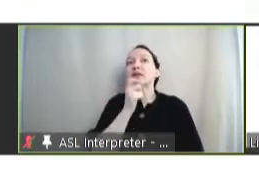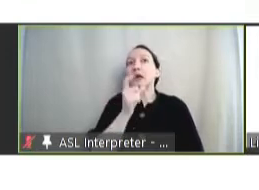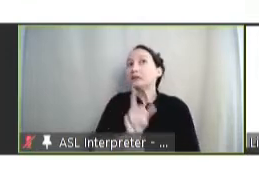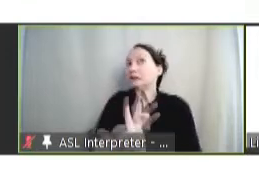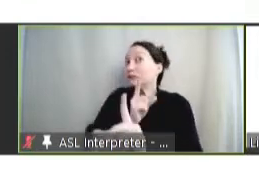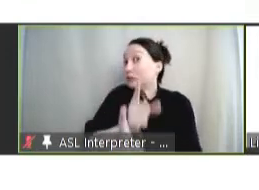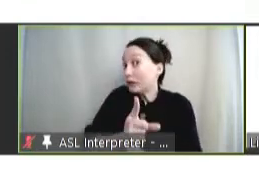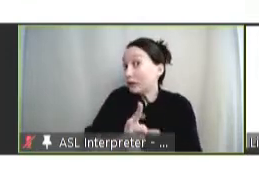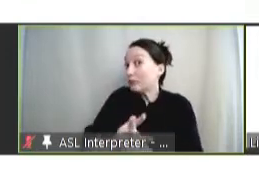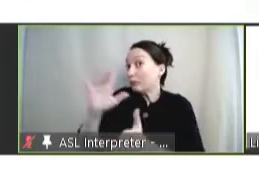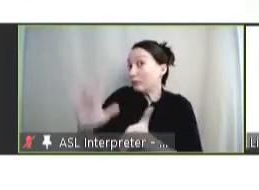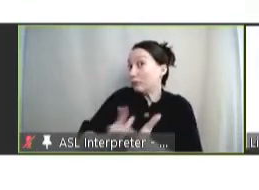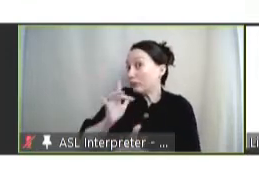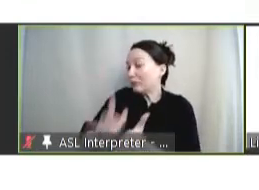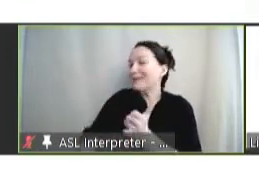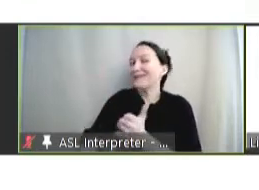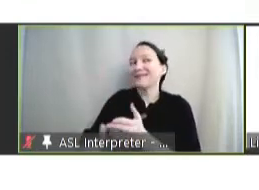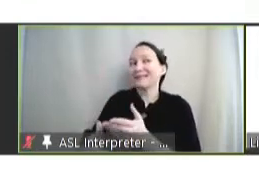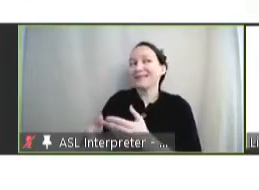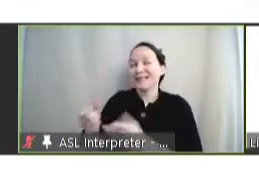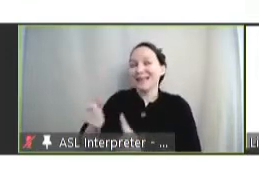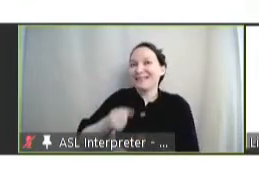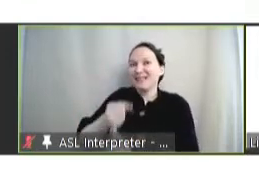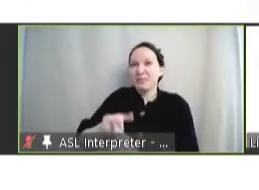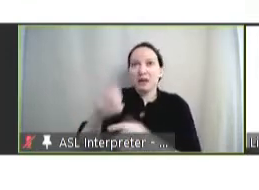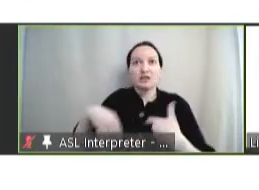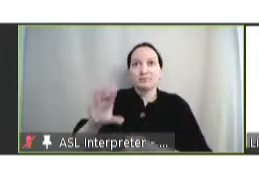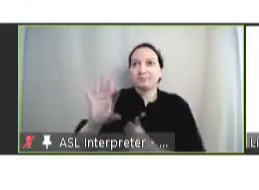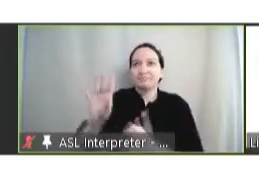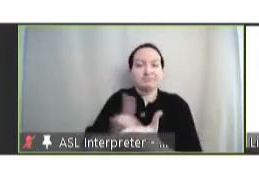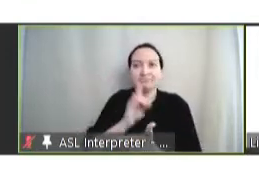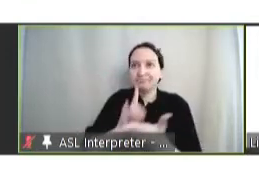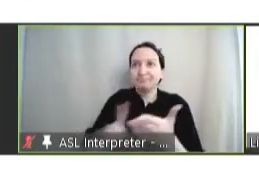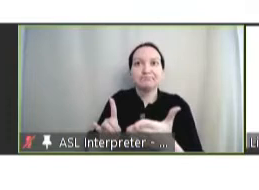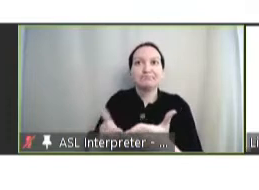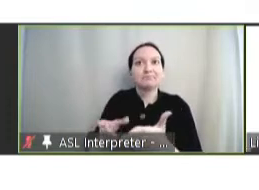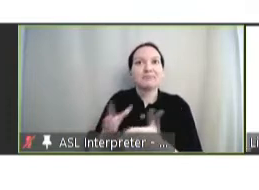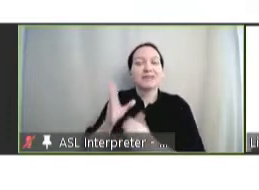they do have a discriminatory impact, and they serve as discriminatory barriers to people who